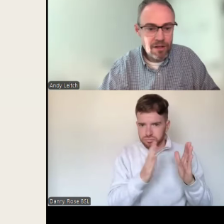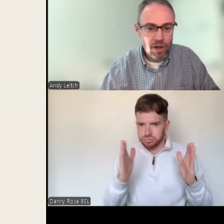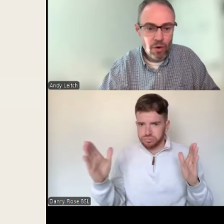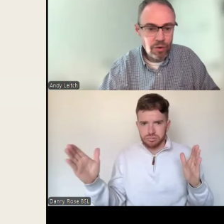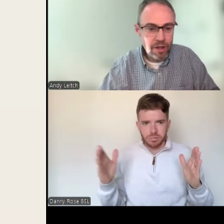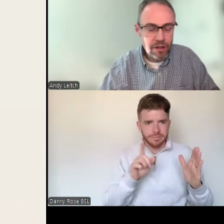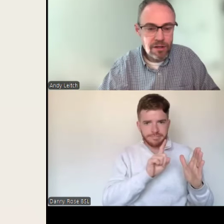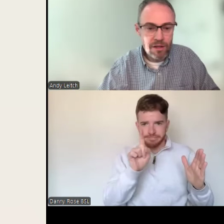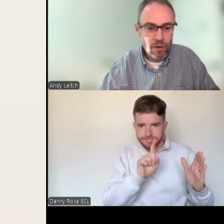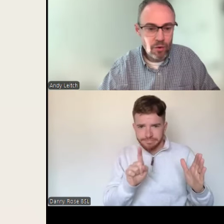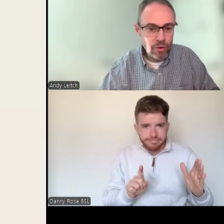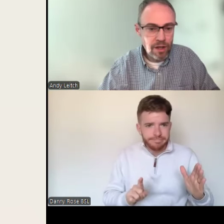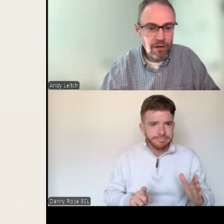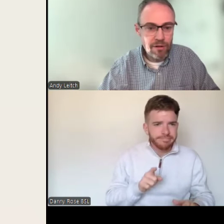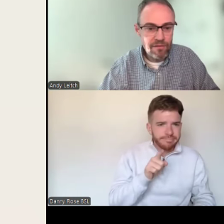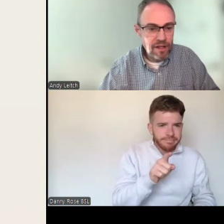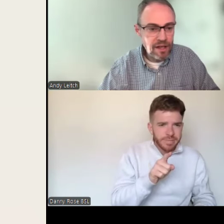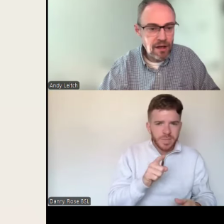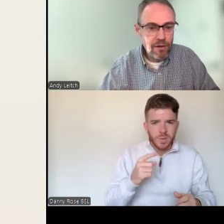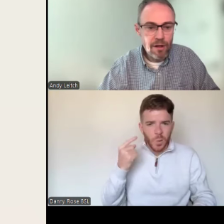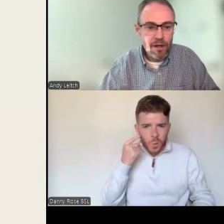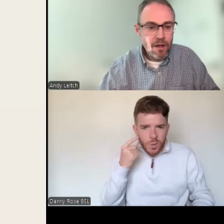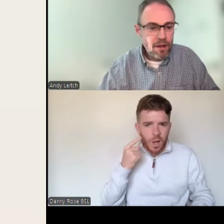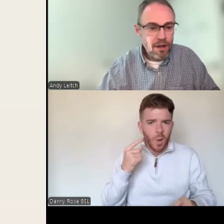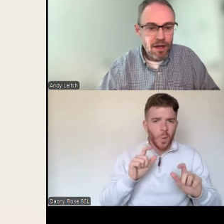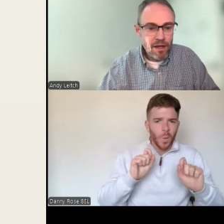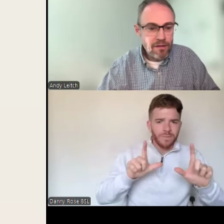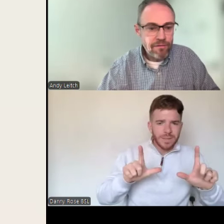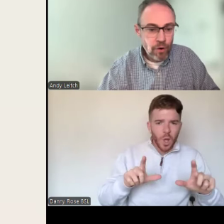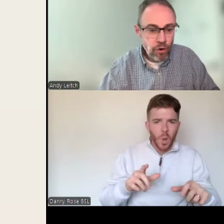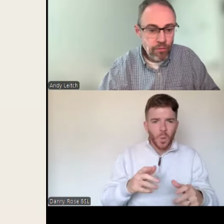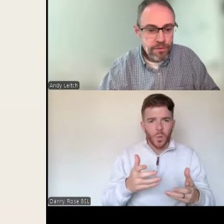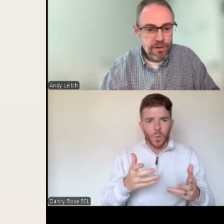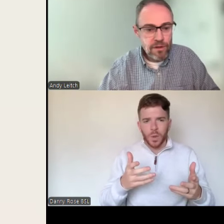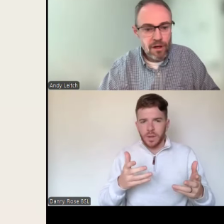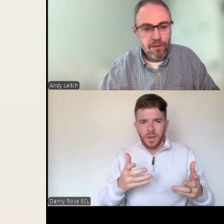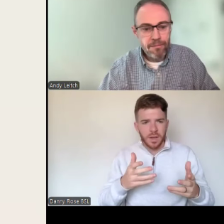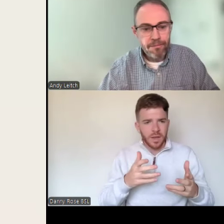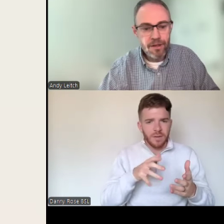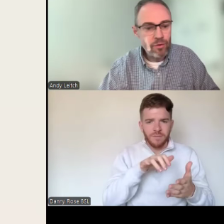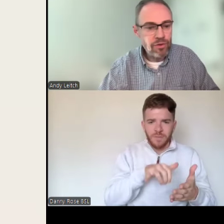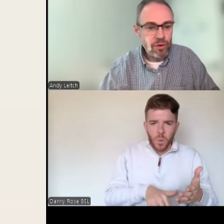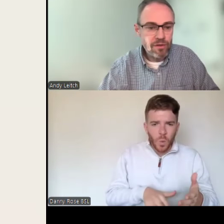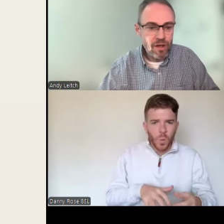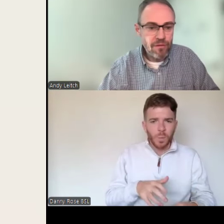There's accordions, there's audio, there's video, there's forms. There's all sorts of stuff.